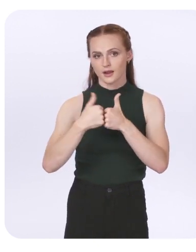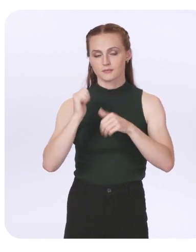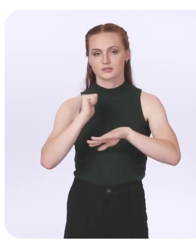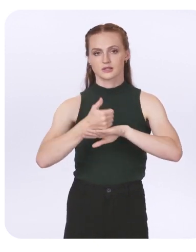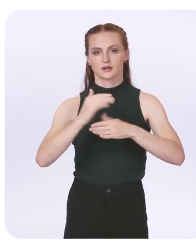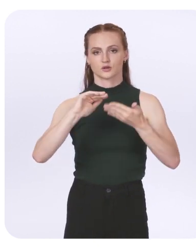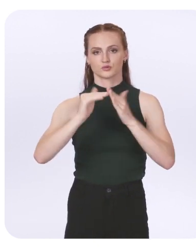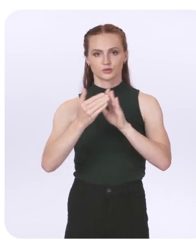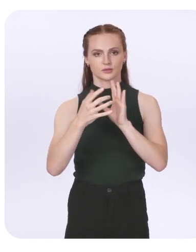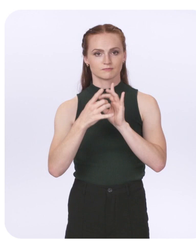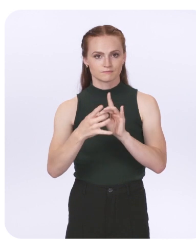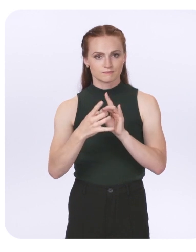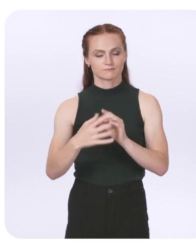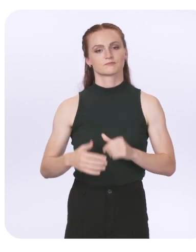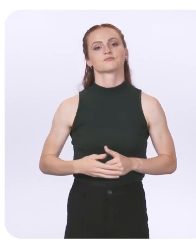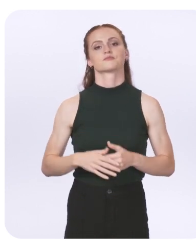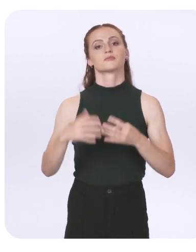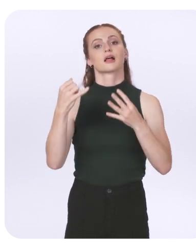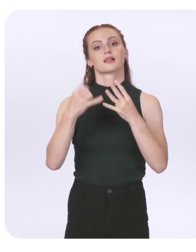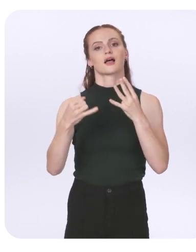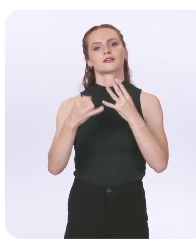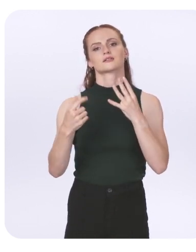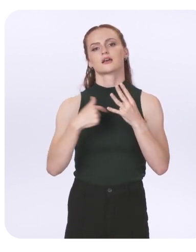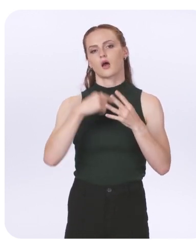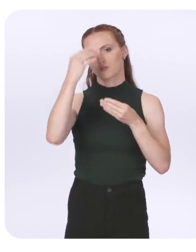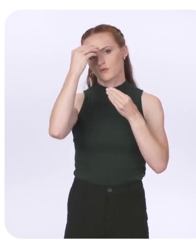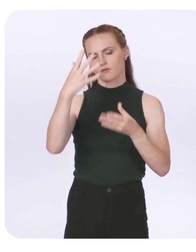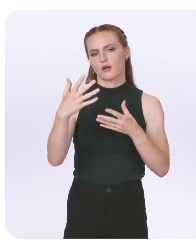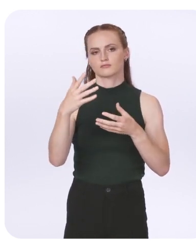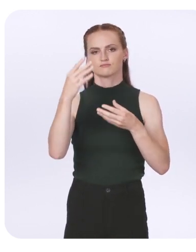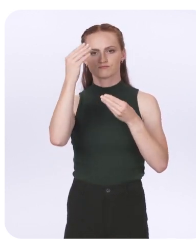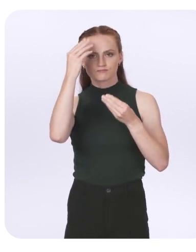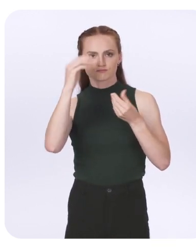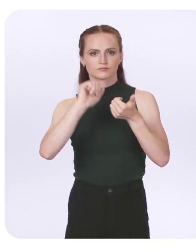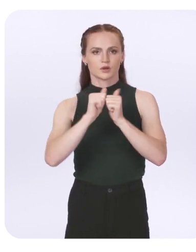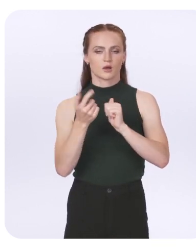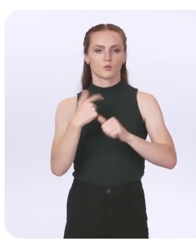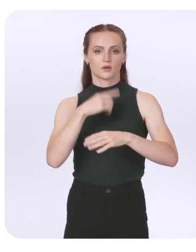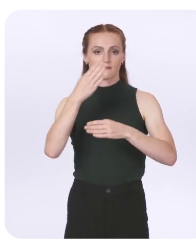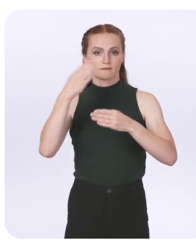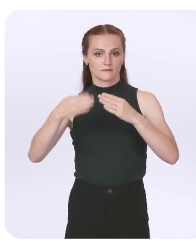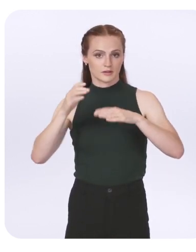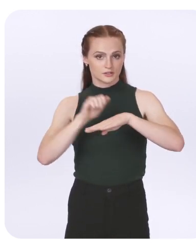Lastly, I’ll provide some insights and how we finished and shipped our game thanks to that community